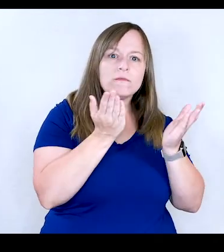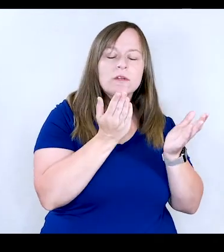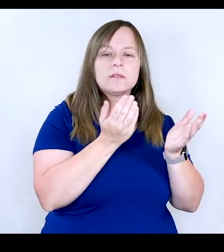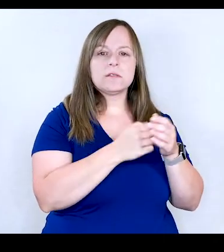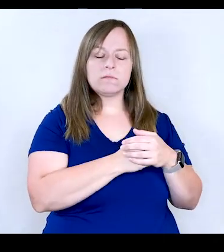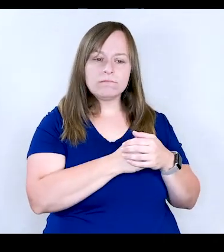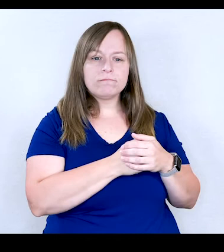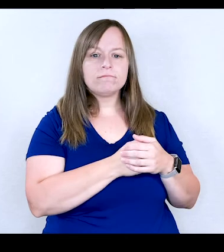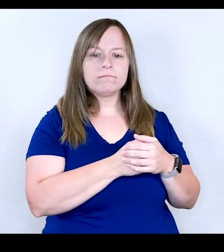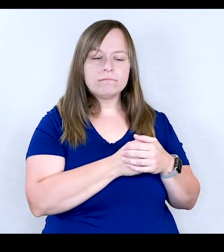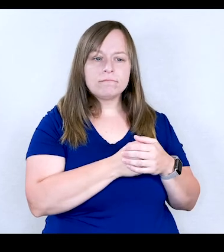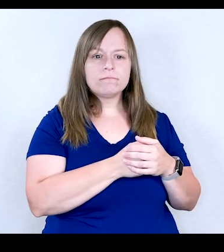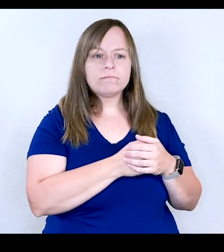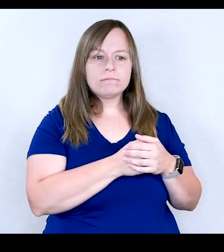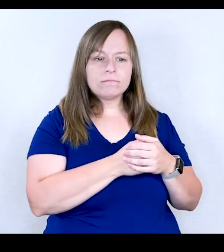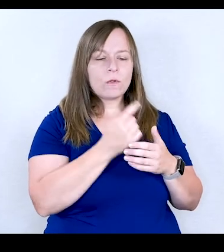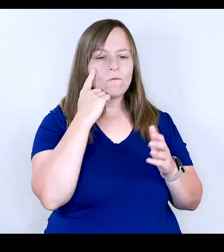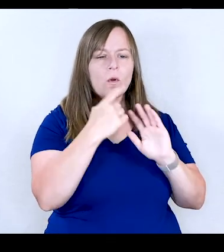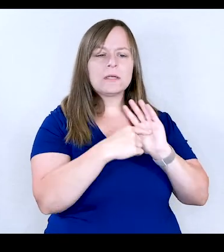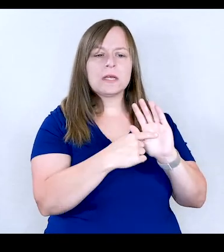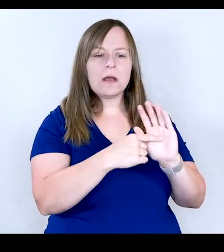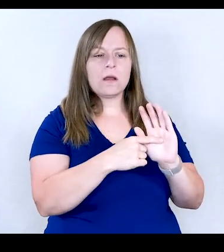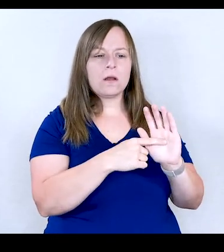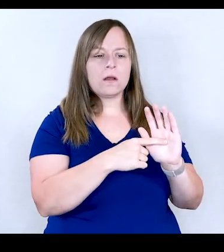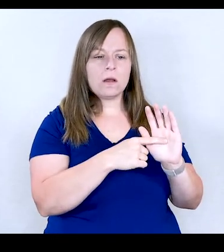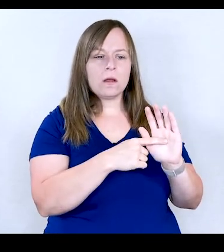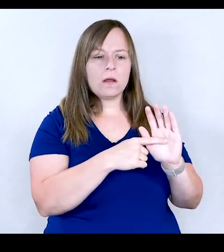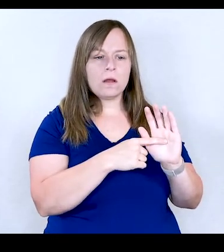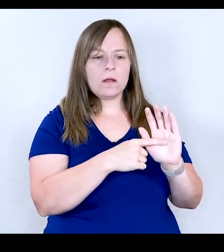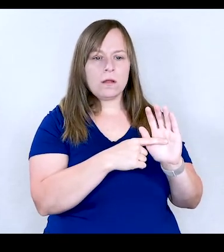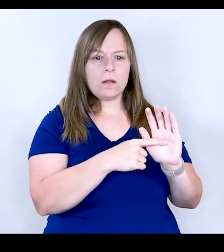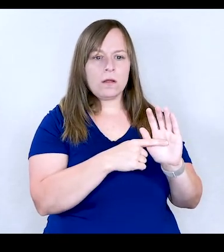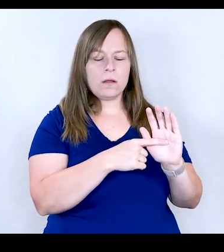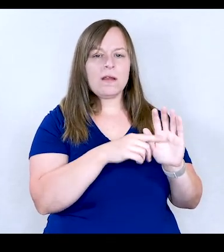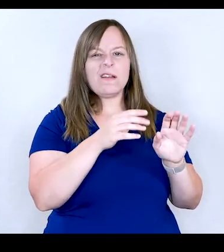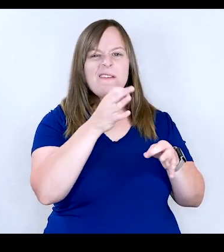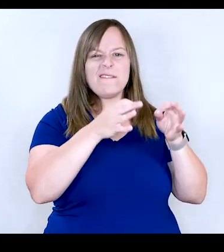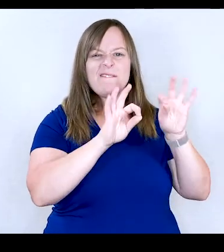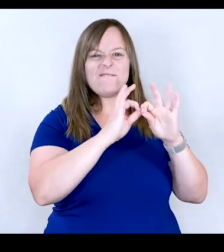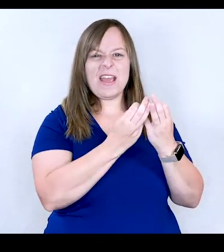court. So for example, the court in my case was the family court, who took away